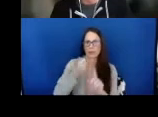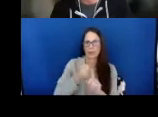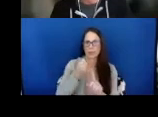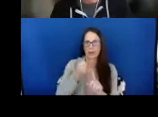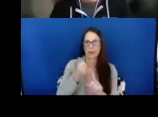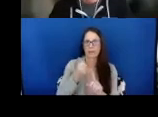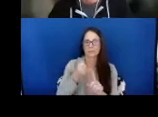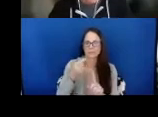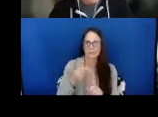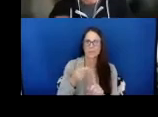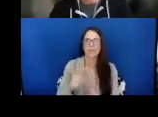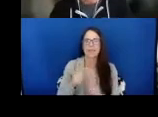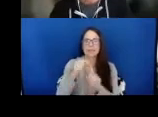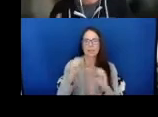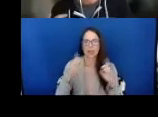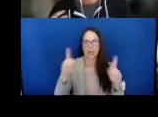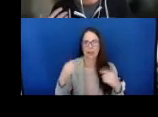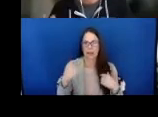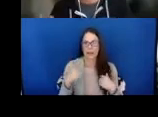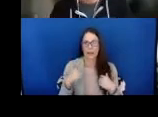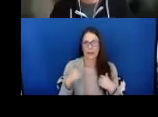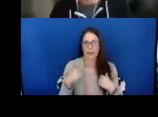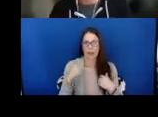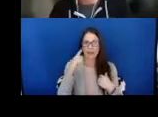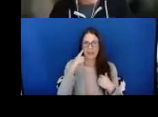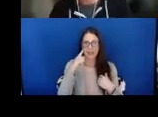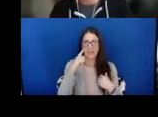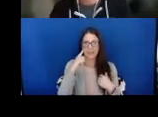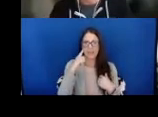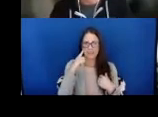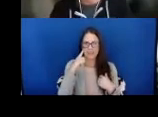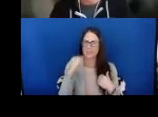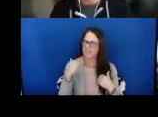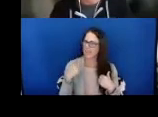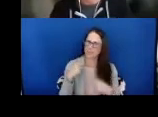16:17:00 I actually think that there are problems with the phrase special education, but it